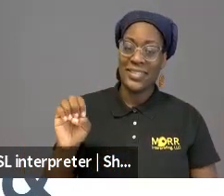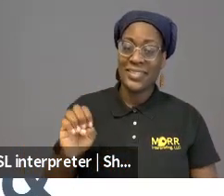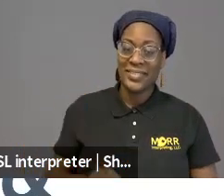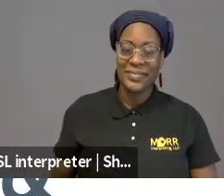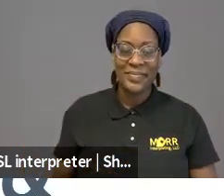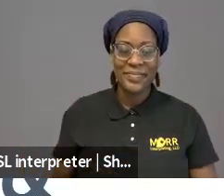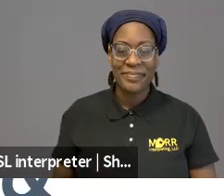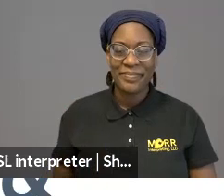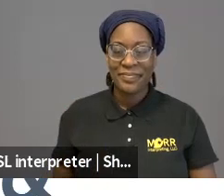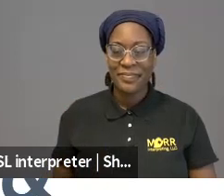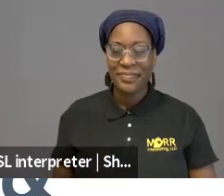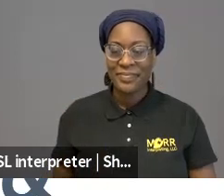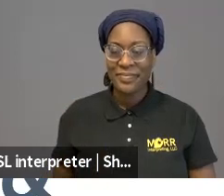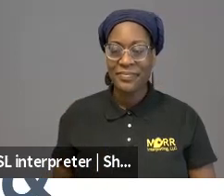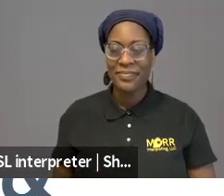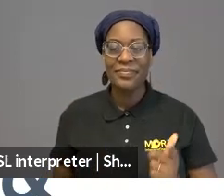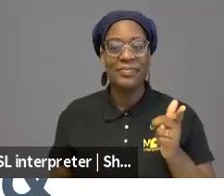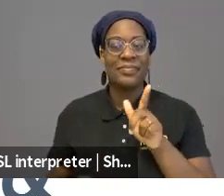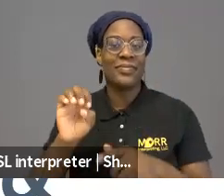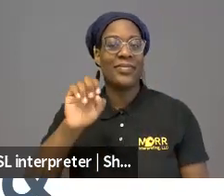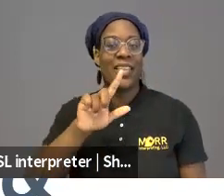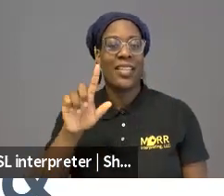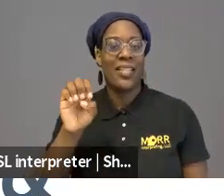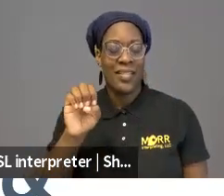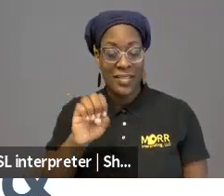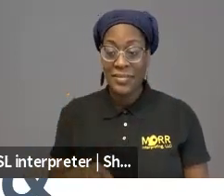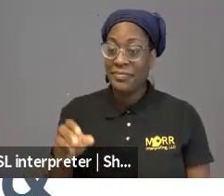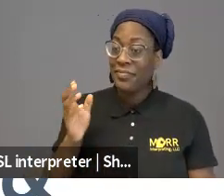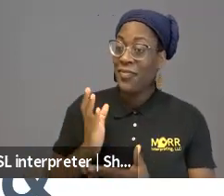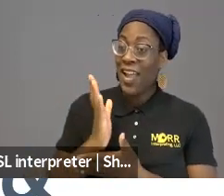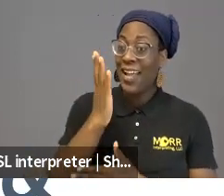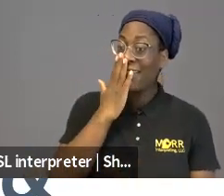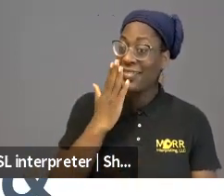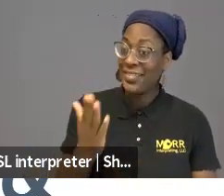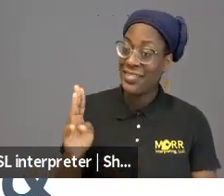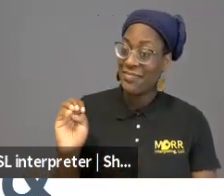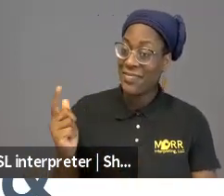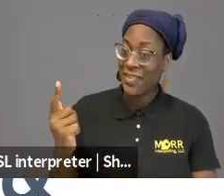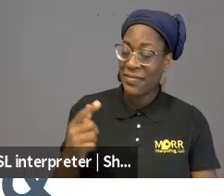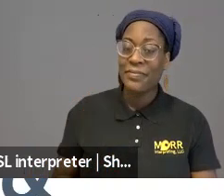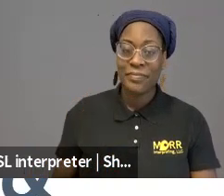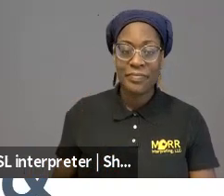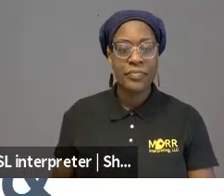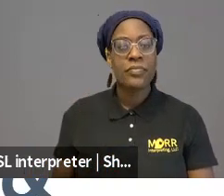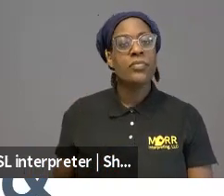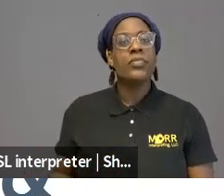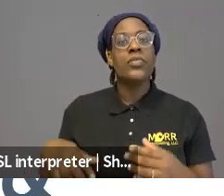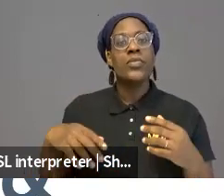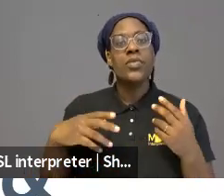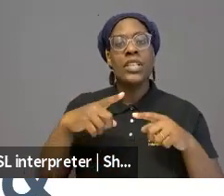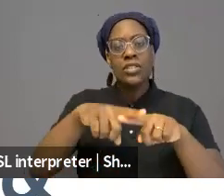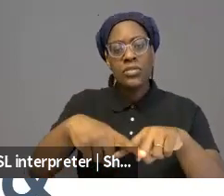[Elle] Alright. Thank you, Meg. So we see interdependence as collaboration, community,